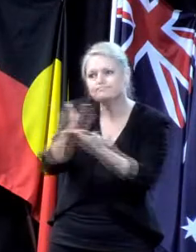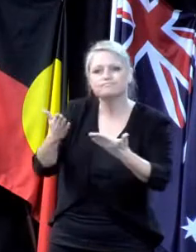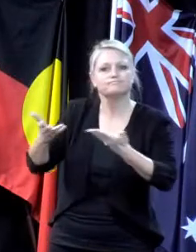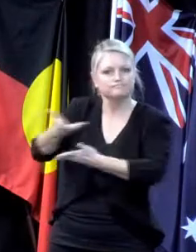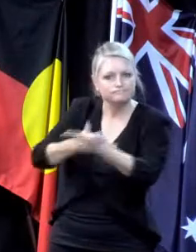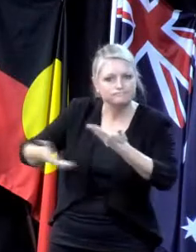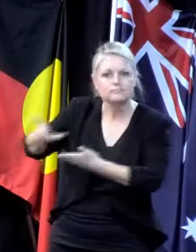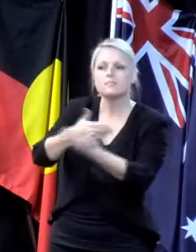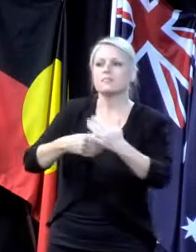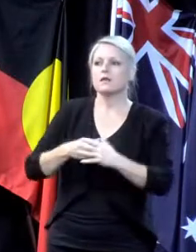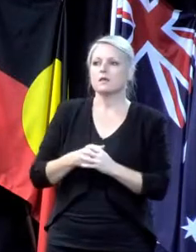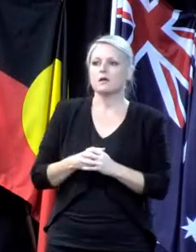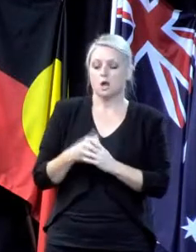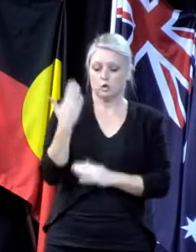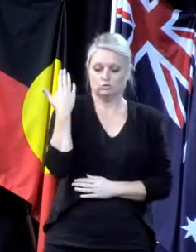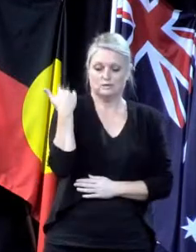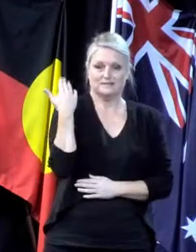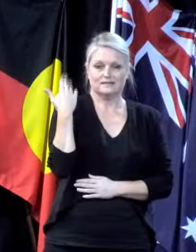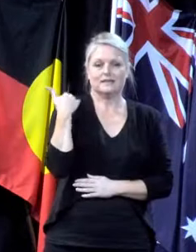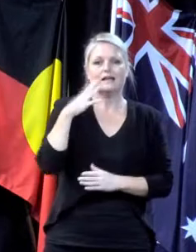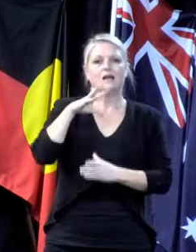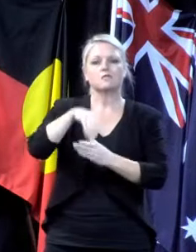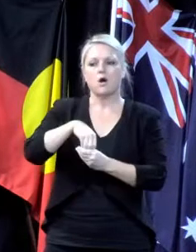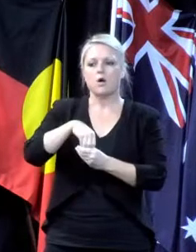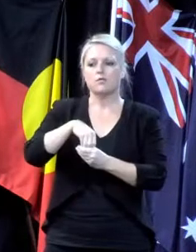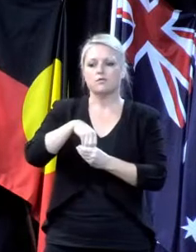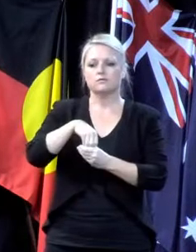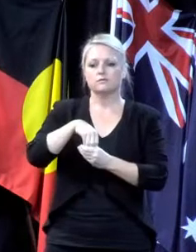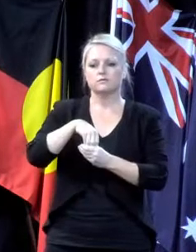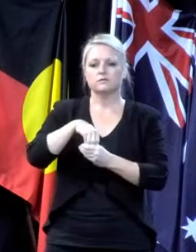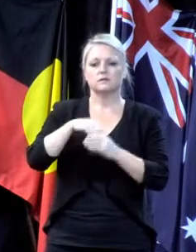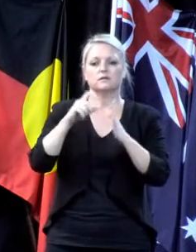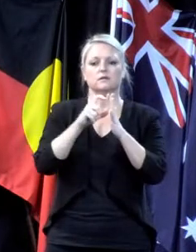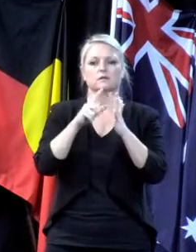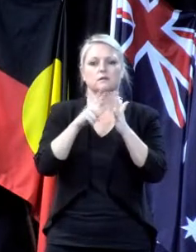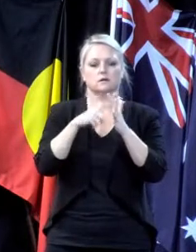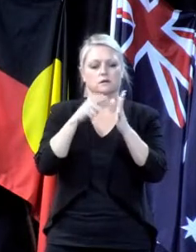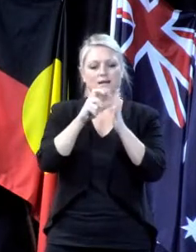And, just recently, we've been involved in the Deadly Choices.